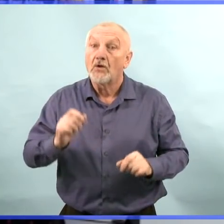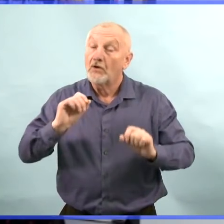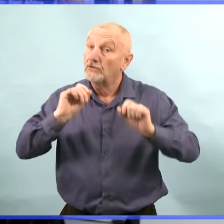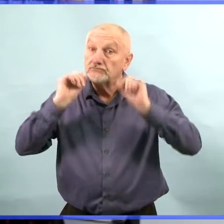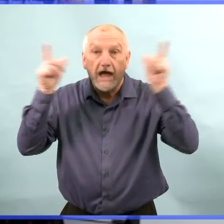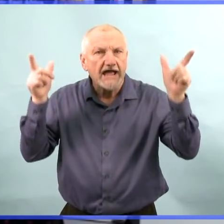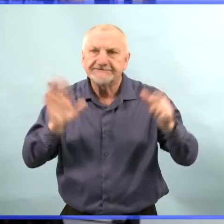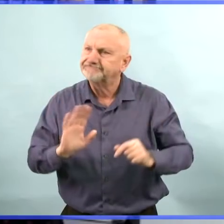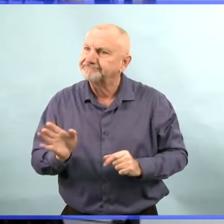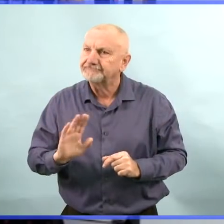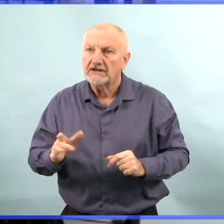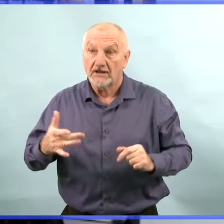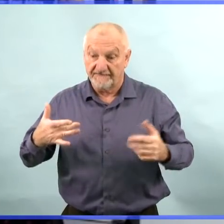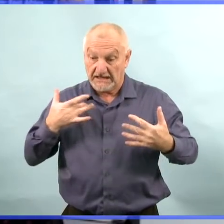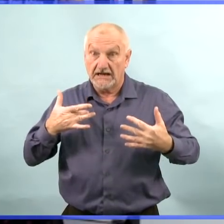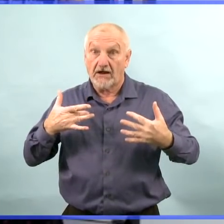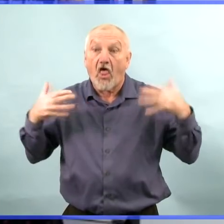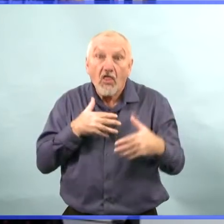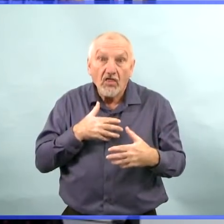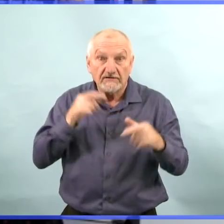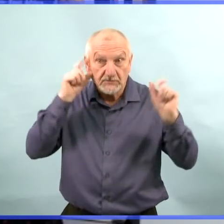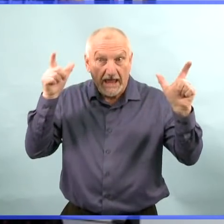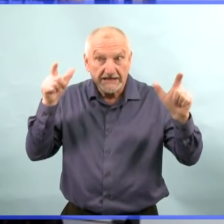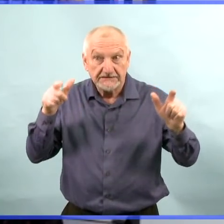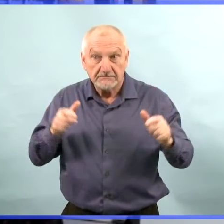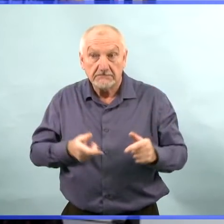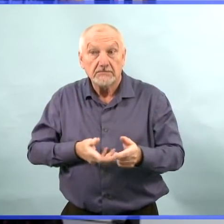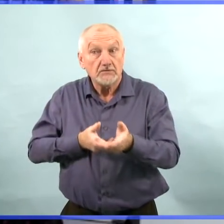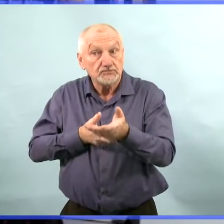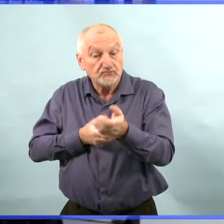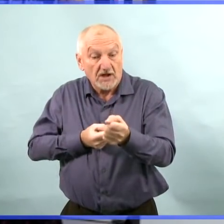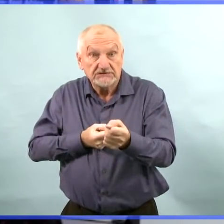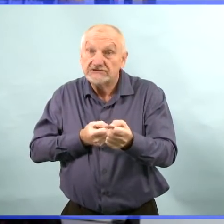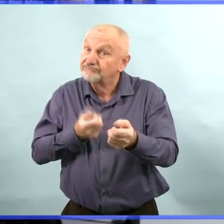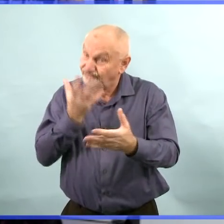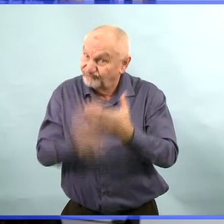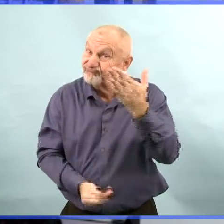it can damage trust and that can affect your children's future health care decisions